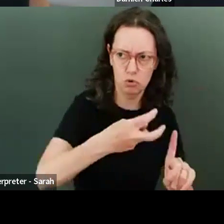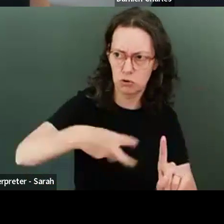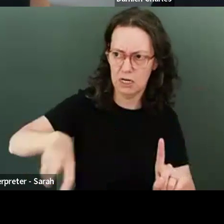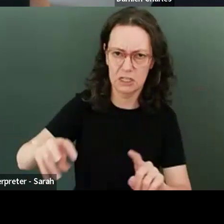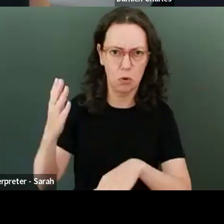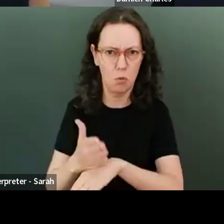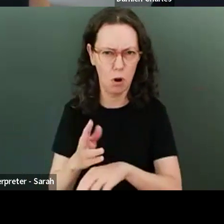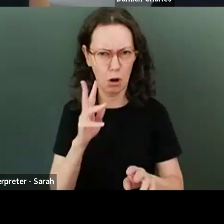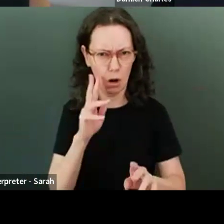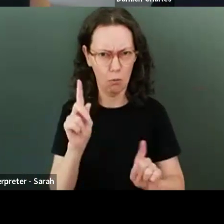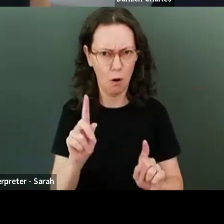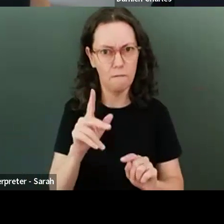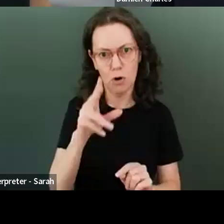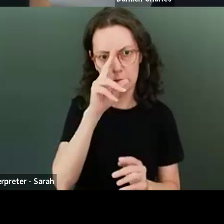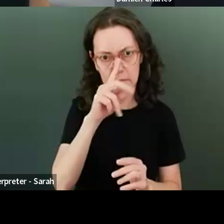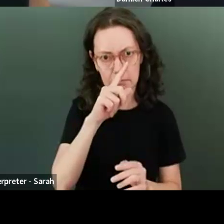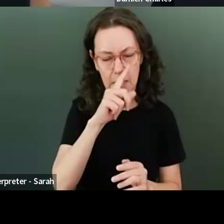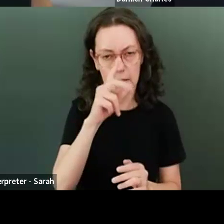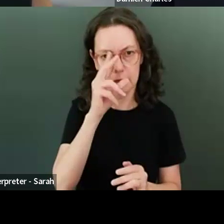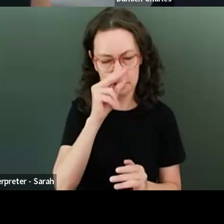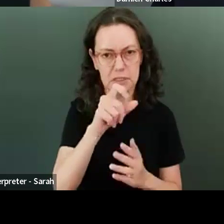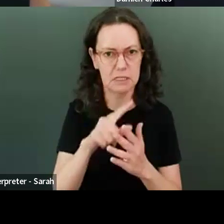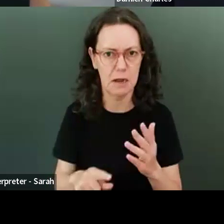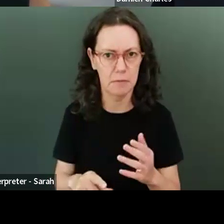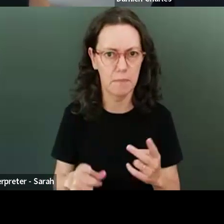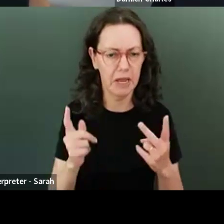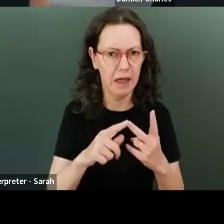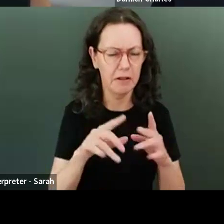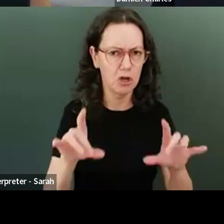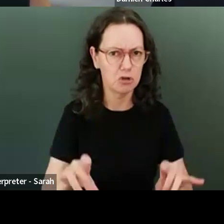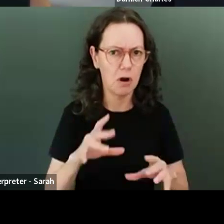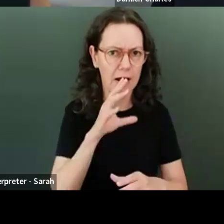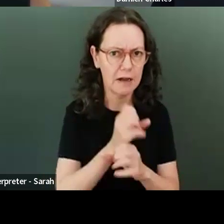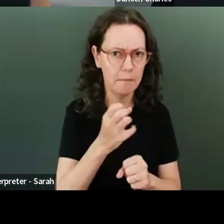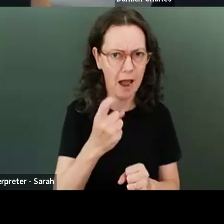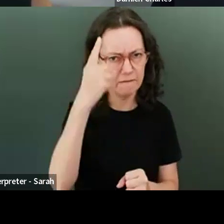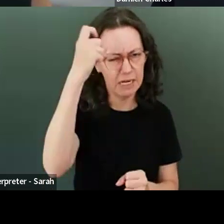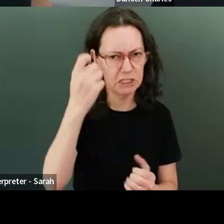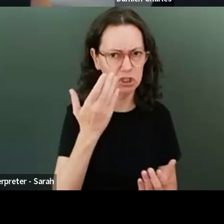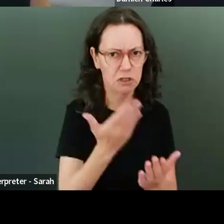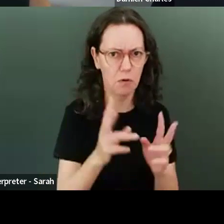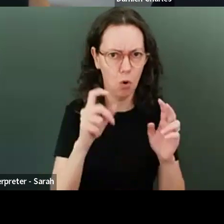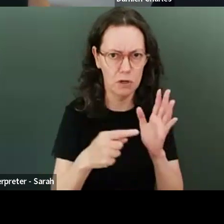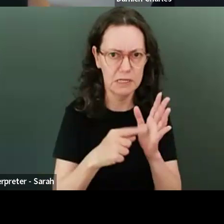specifically looked at the Australian initiative of Ticket to Work. I know